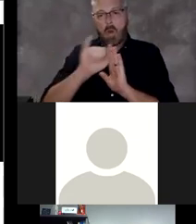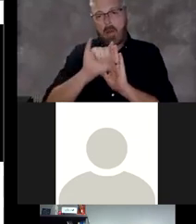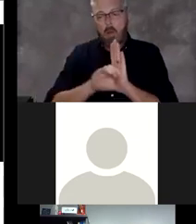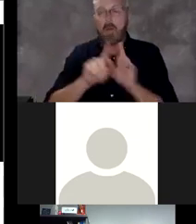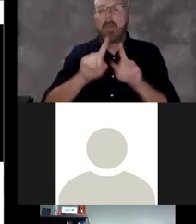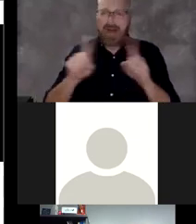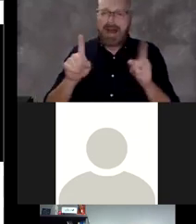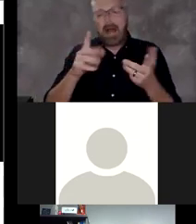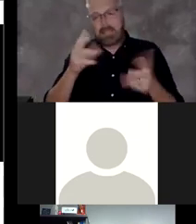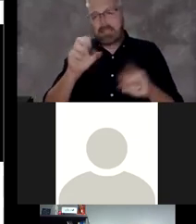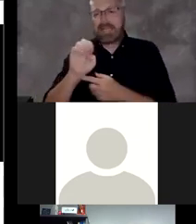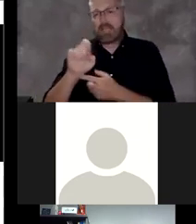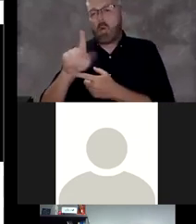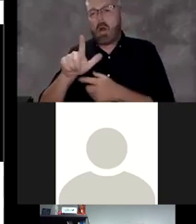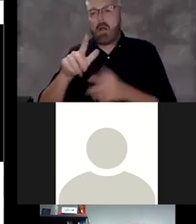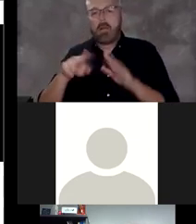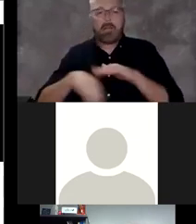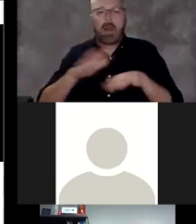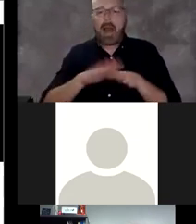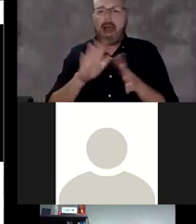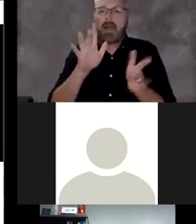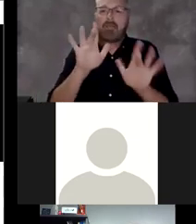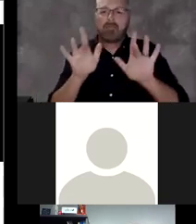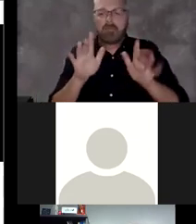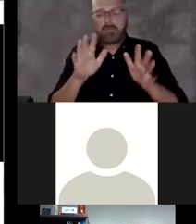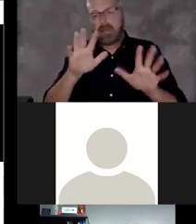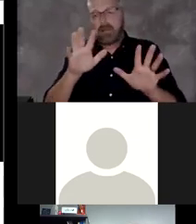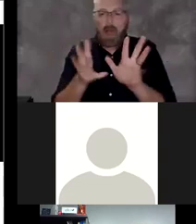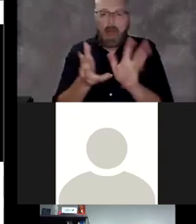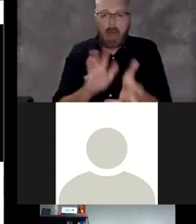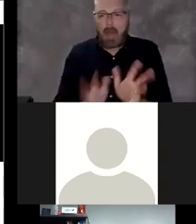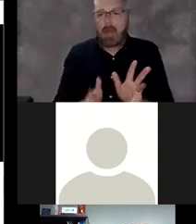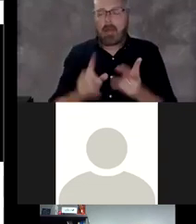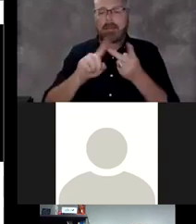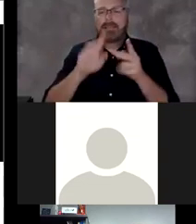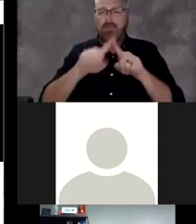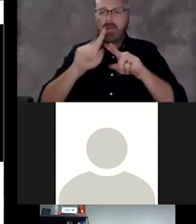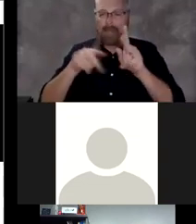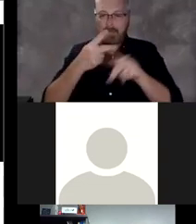THOSE INCLUDE FONDLING, VARIOUS FORMS OF TOUCHING BOTH ABOVE OR